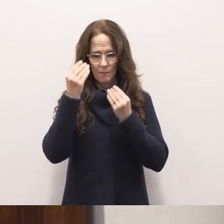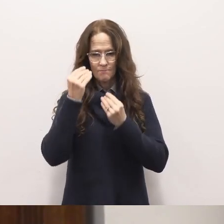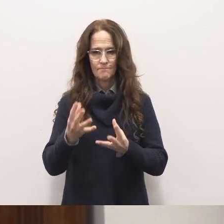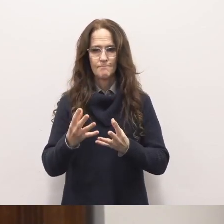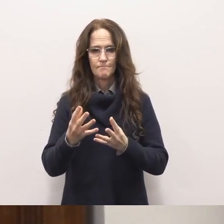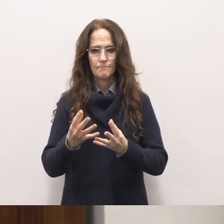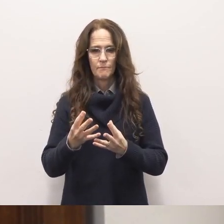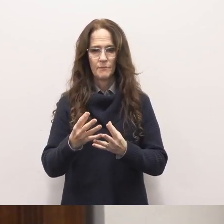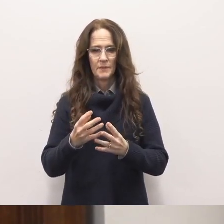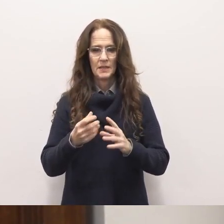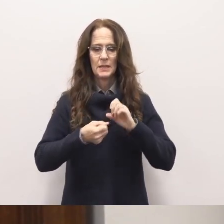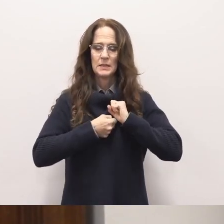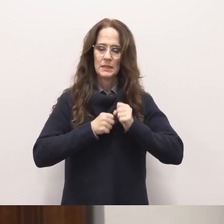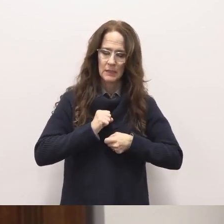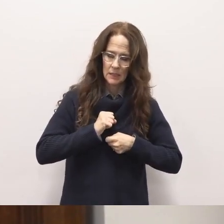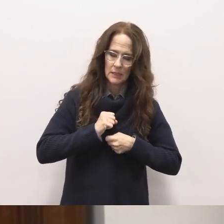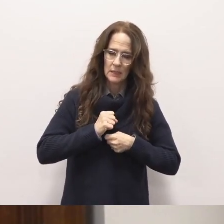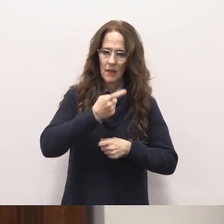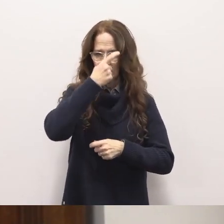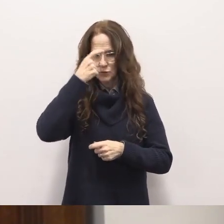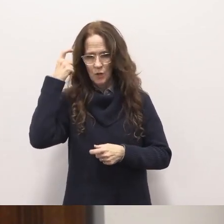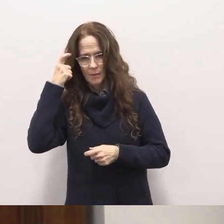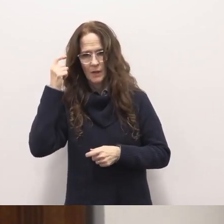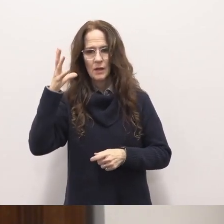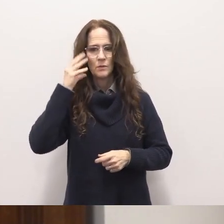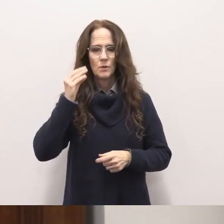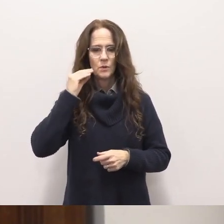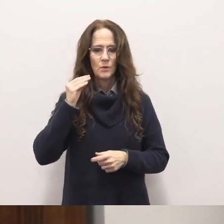and trauma experienced by our neighbors to the north.